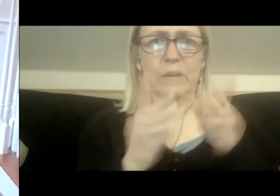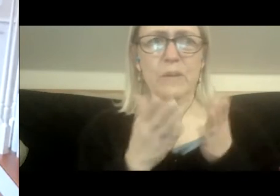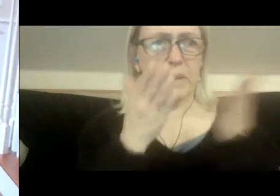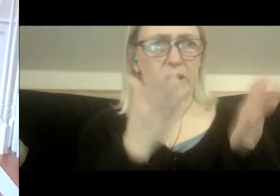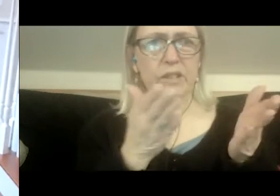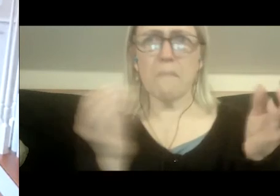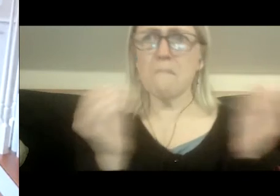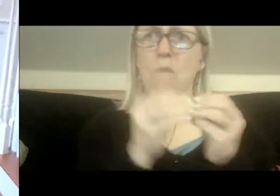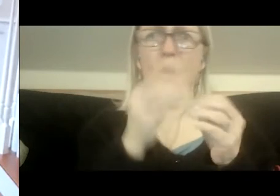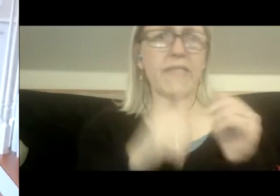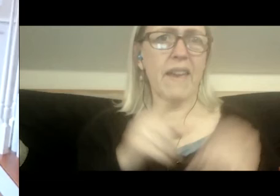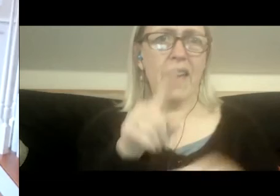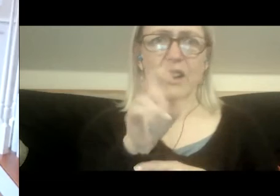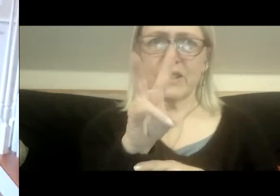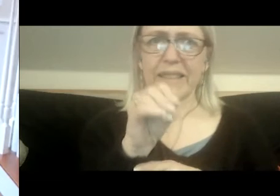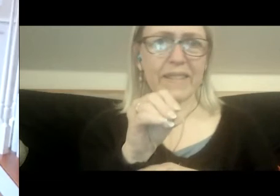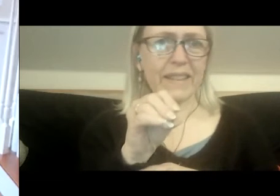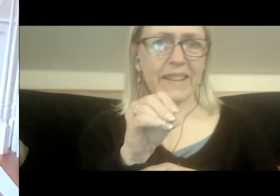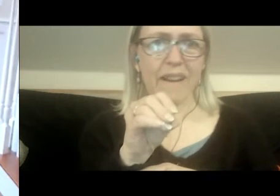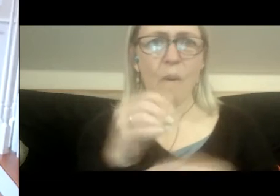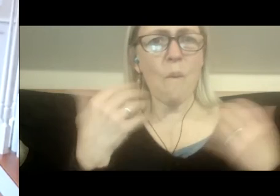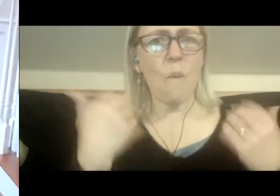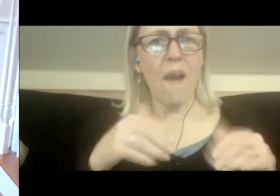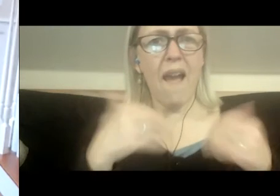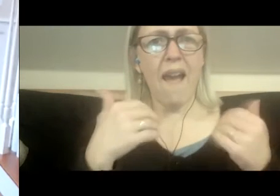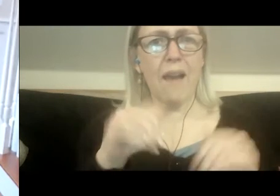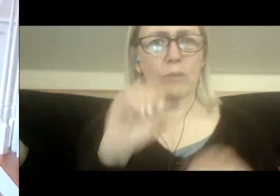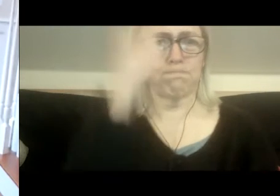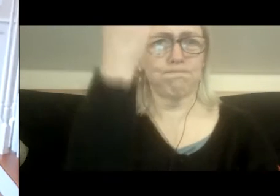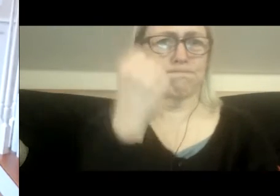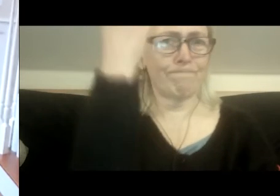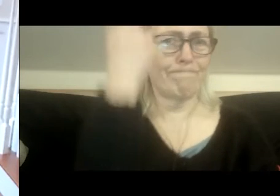It's more than we've ever gotten in one year in the history of these awards.